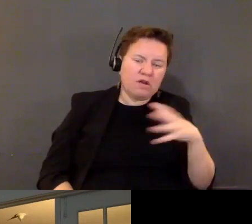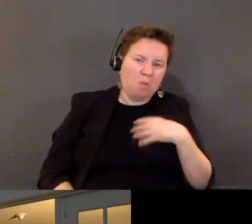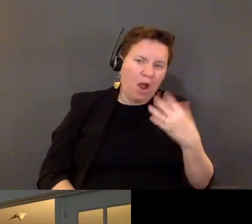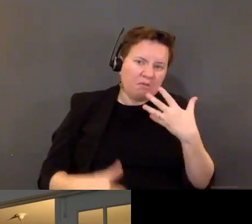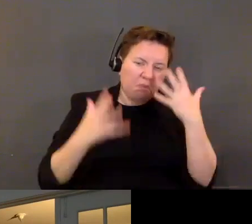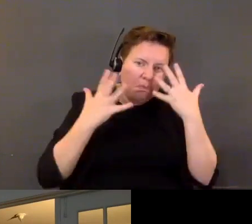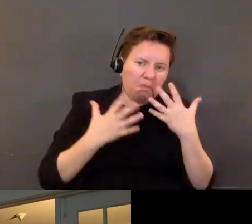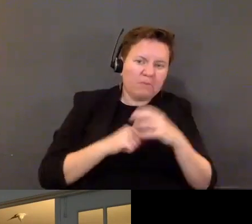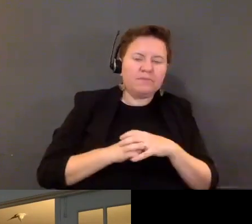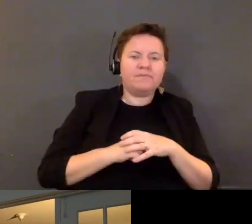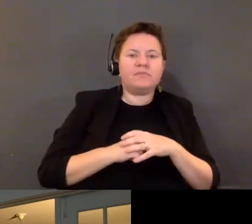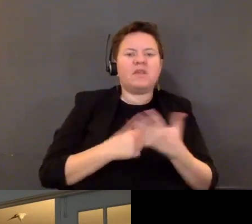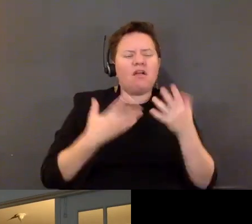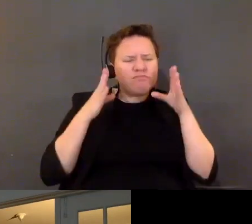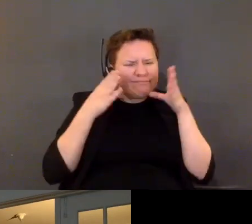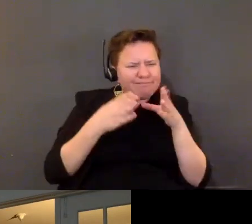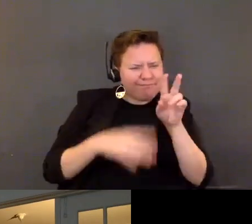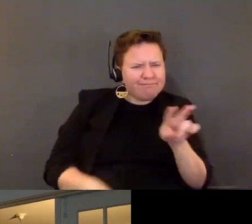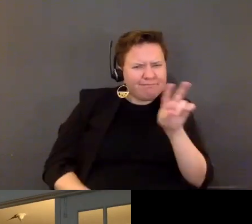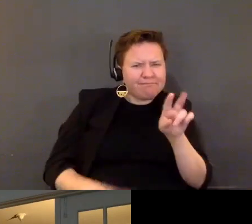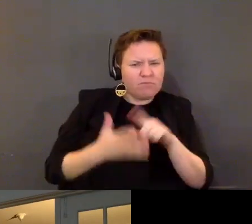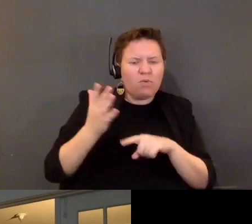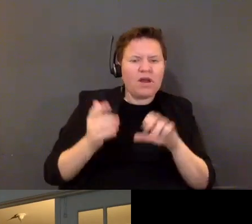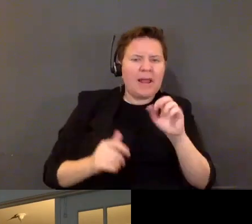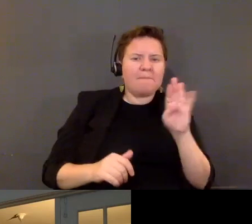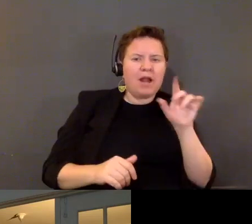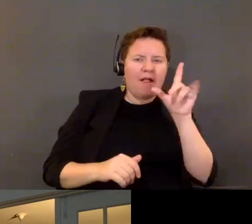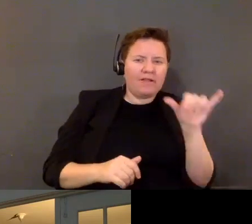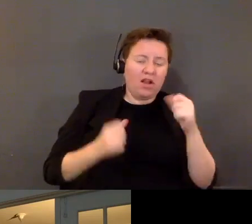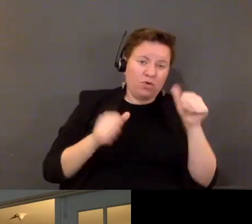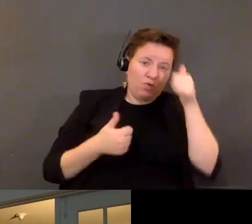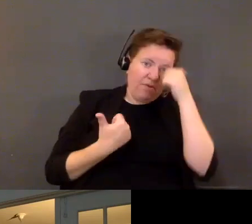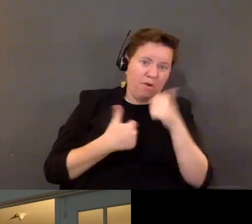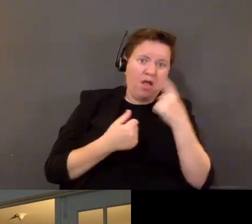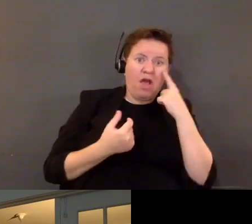i concentrated on what embryology i could remember and thought i was being wonderfully objective